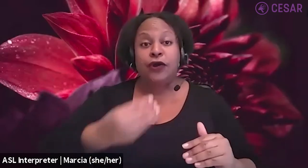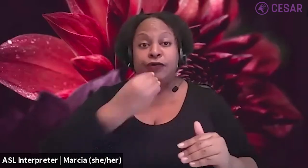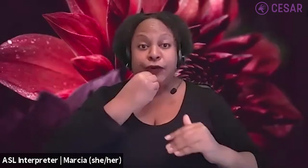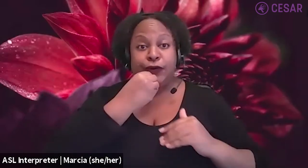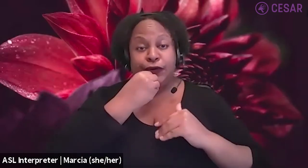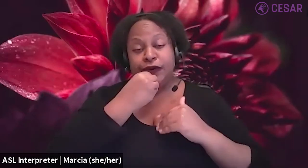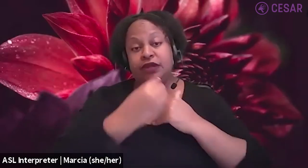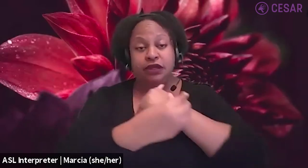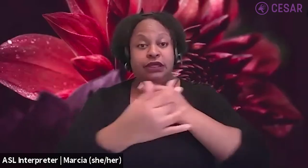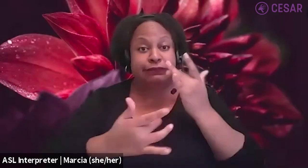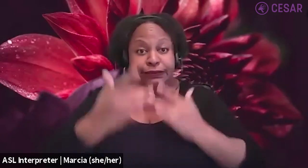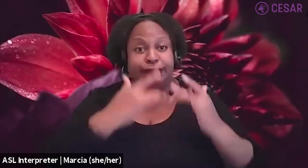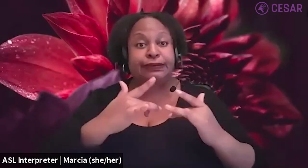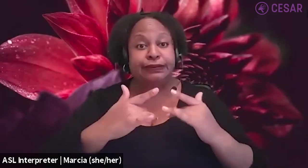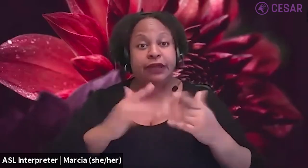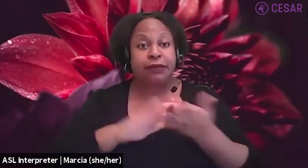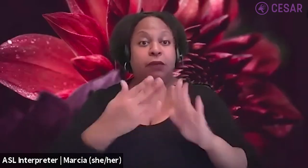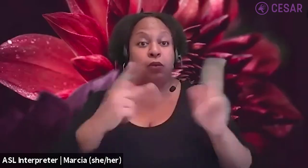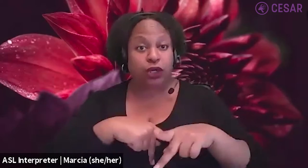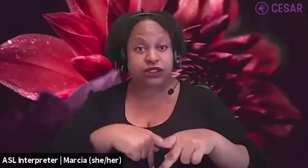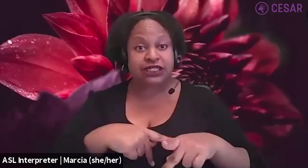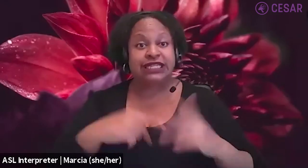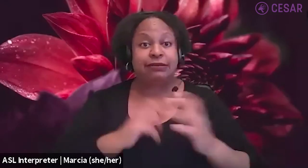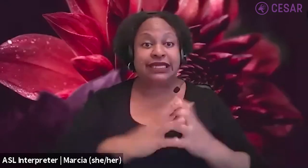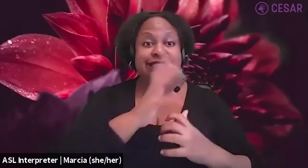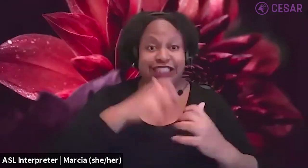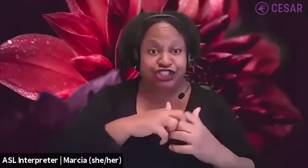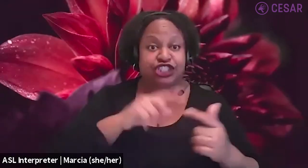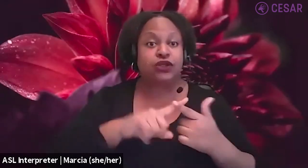and Racialized workers are being laid off, losing income at higher rates.